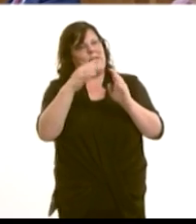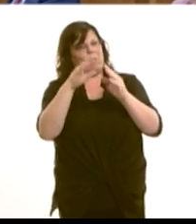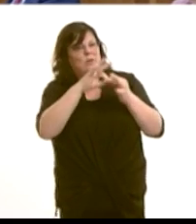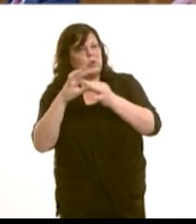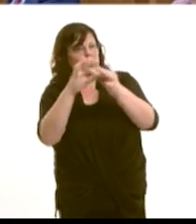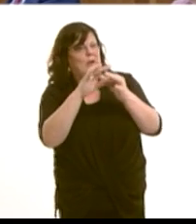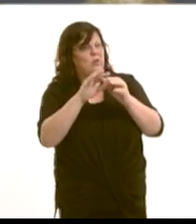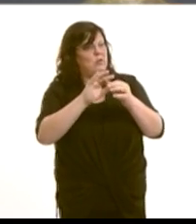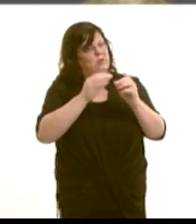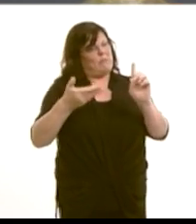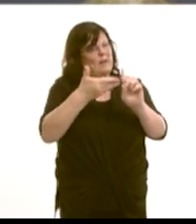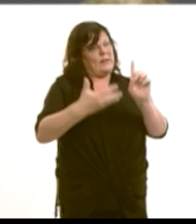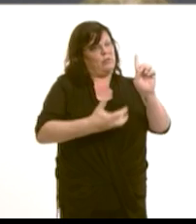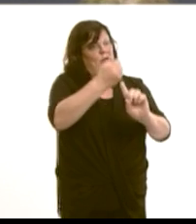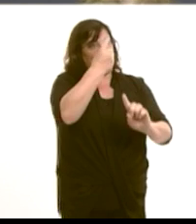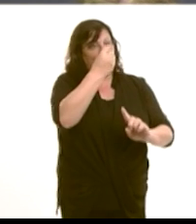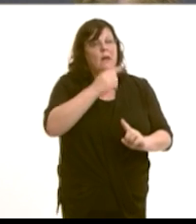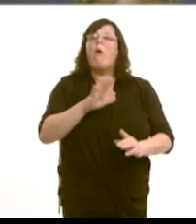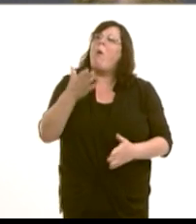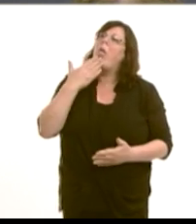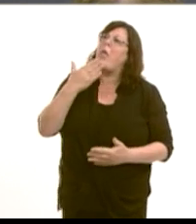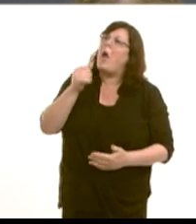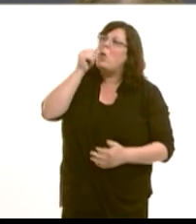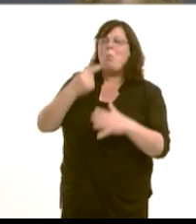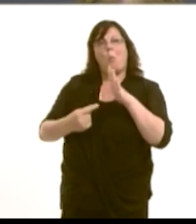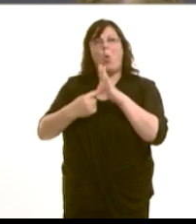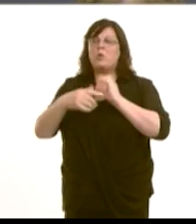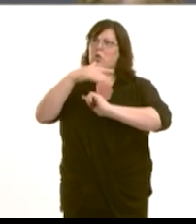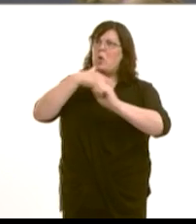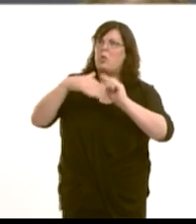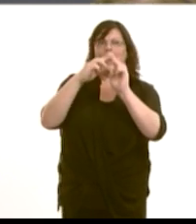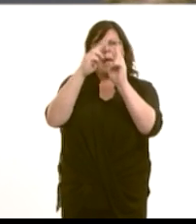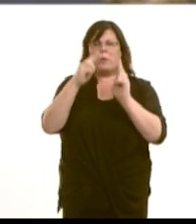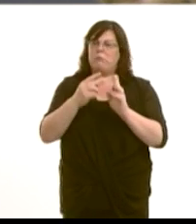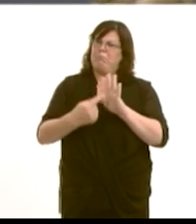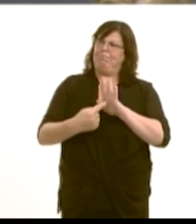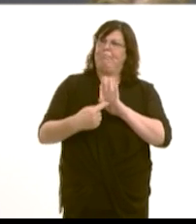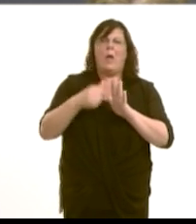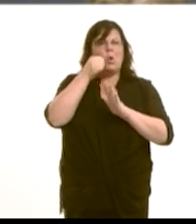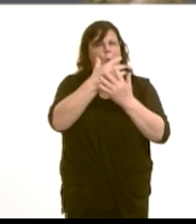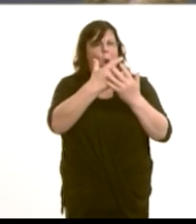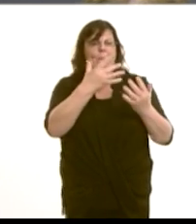I believe in the importance of social housing; I have many of my constituents on the council house waiting list at the moment.